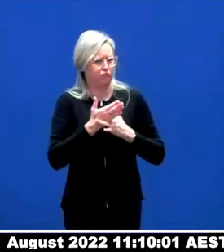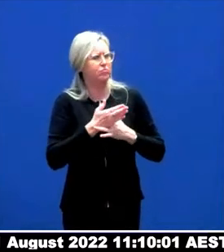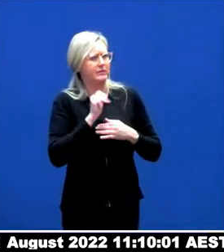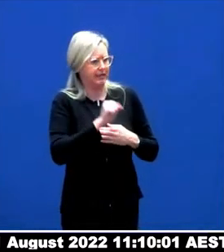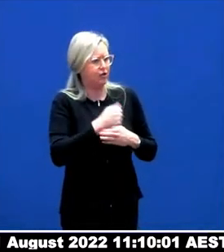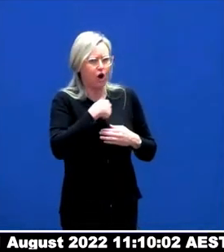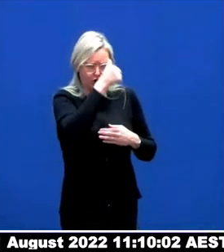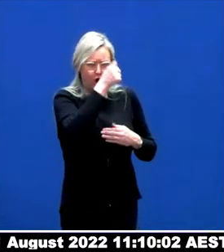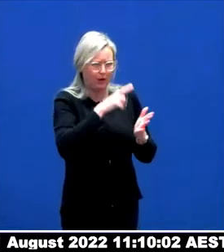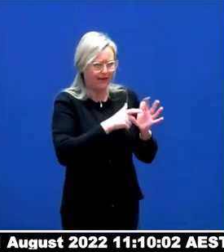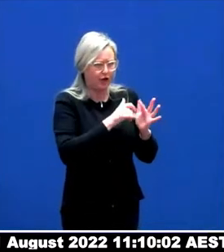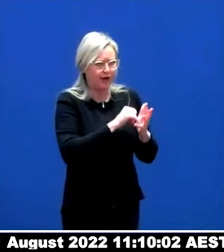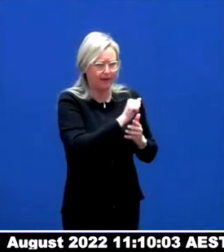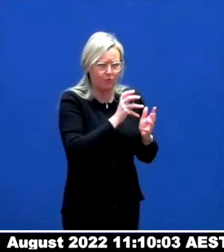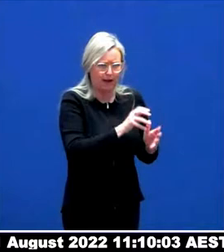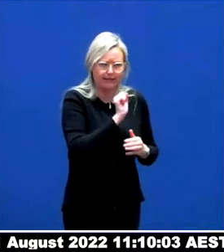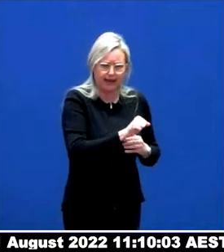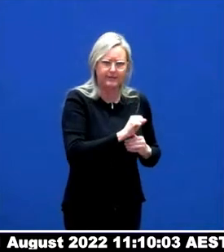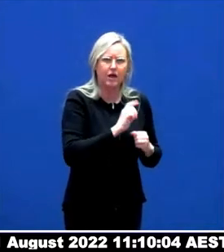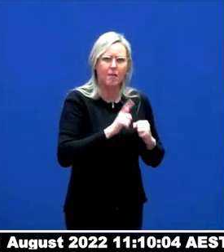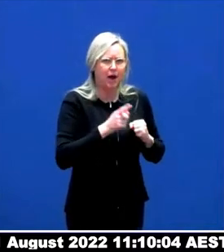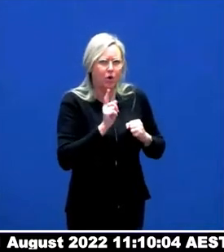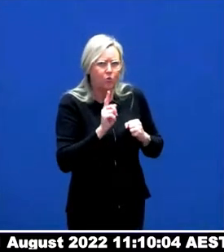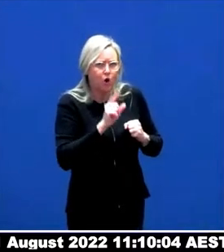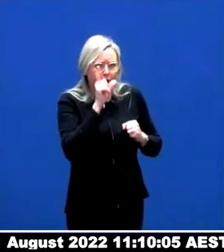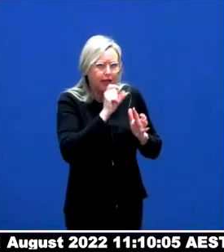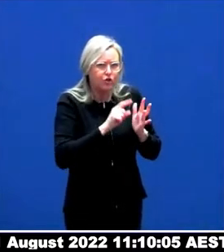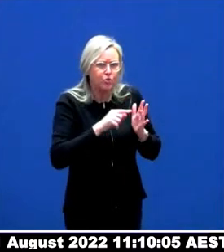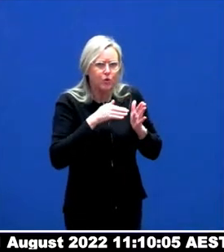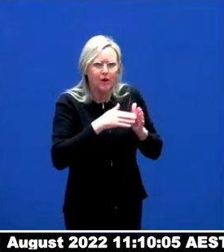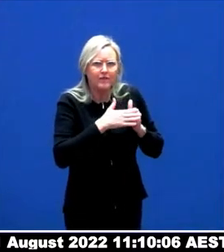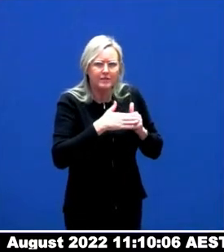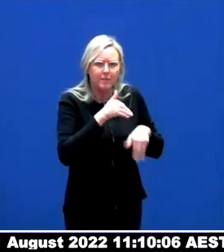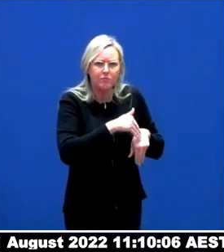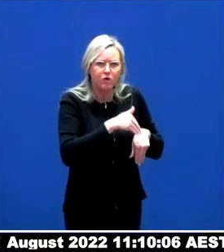Well, I think evidence was given yesterday that you can't cure